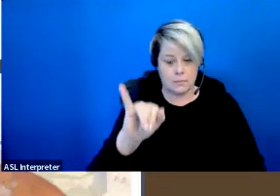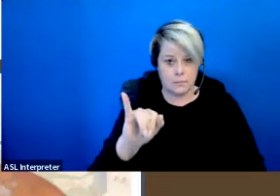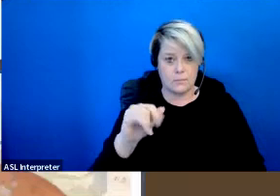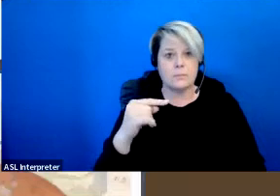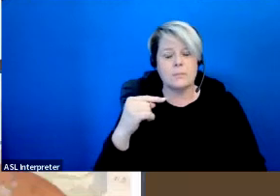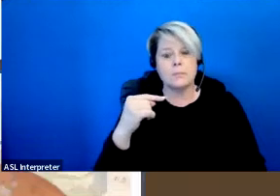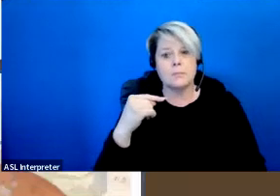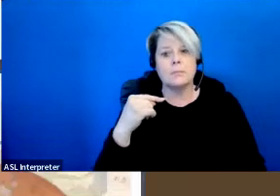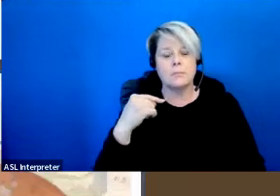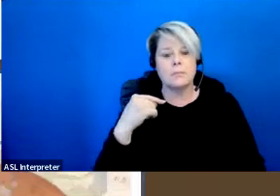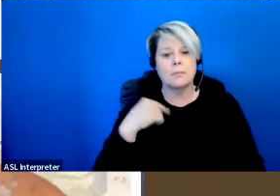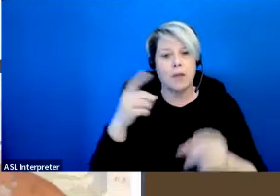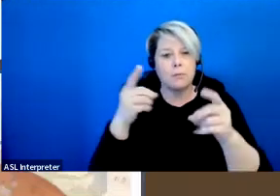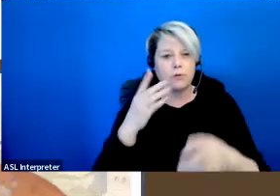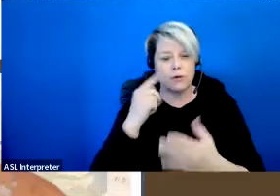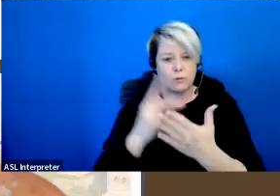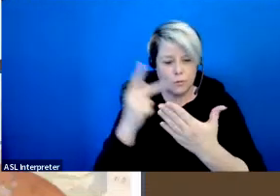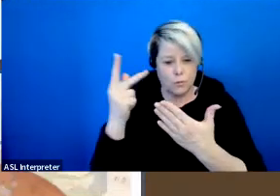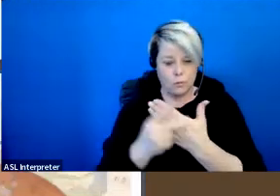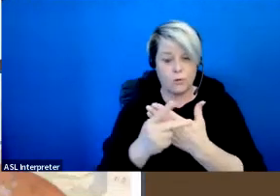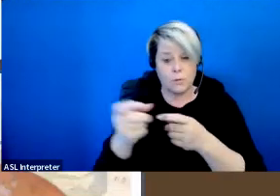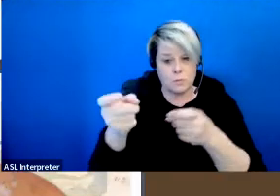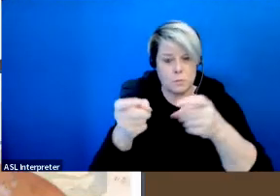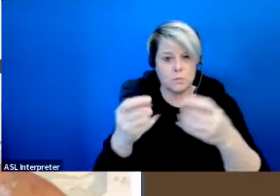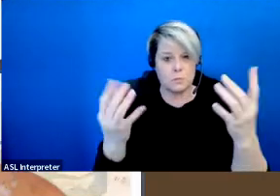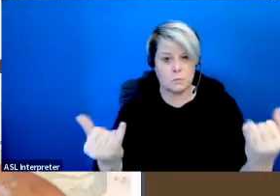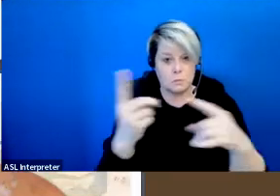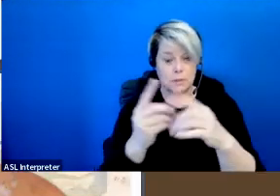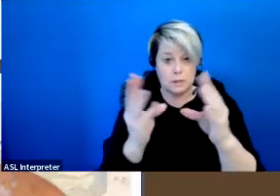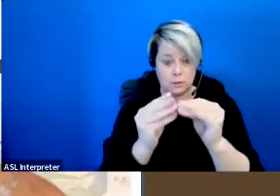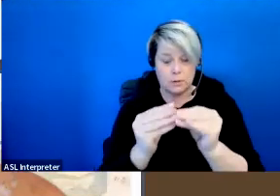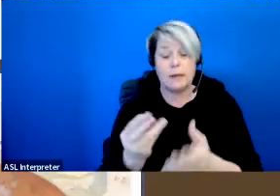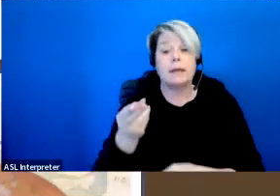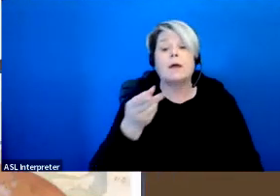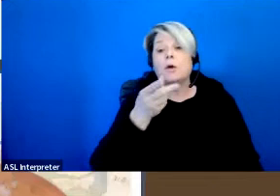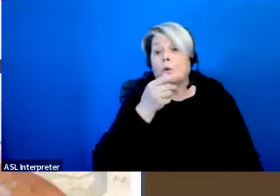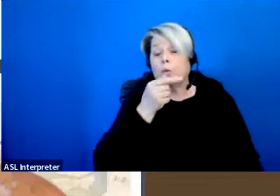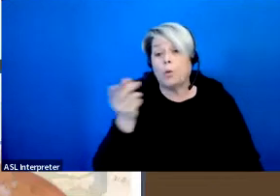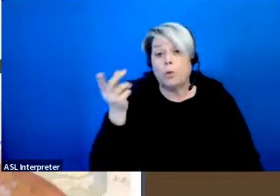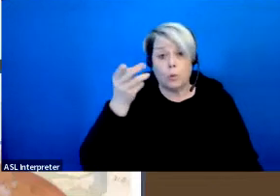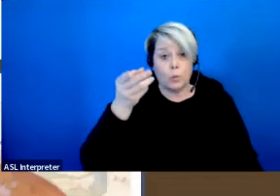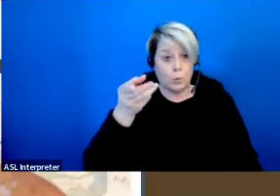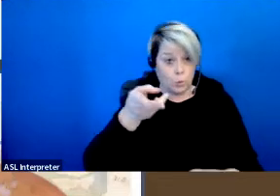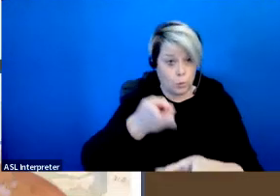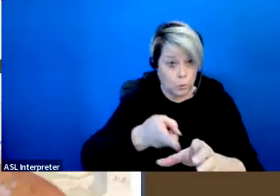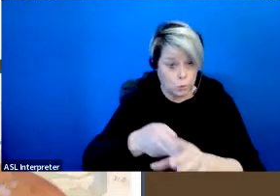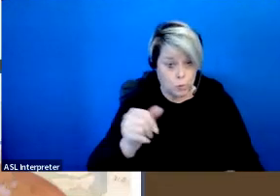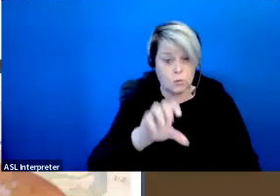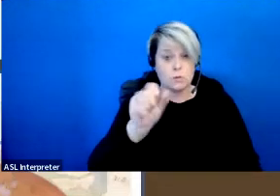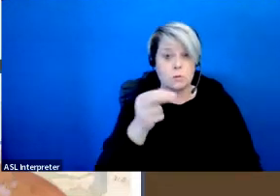need NAL for your work. My name is Tania Taranovski, I'm the new even. Gland director of programs and I'm pleased